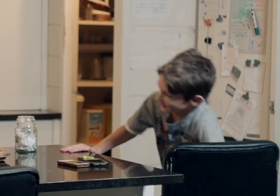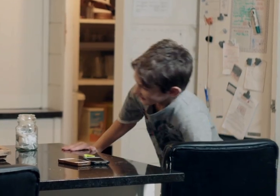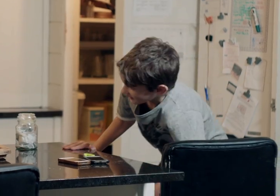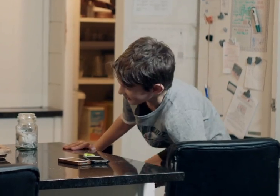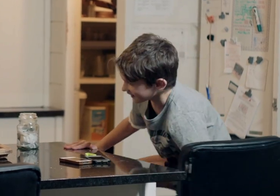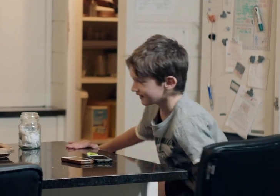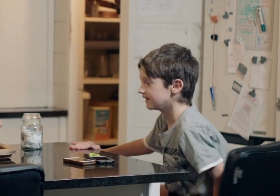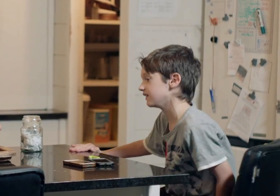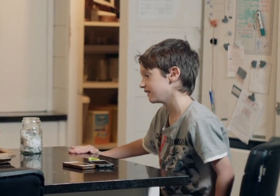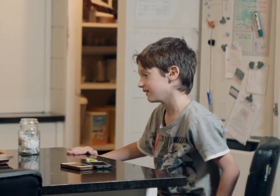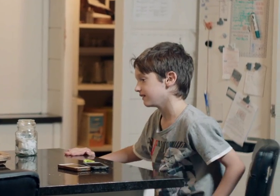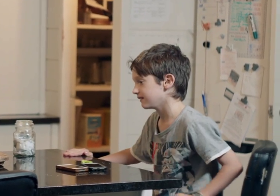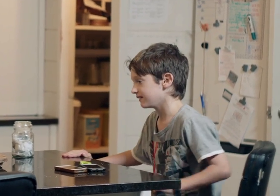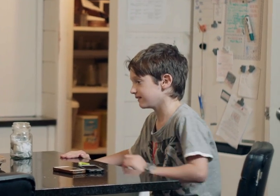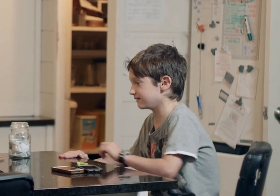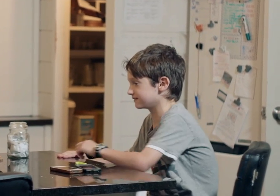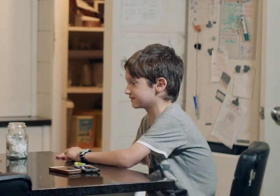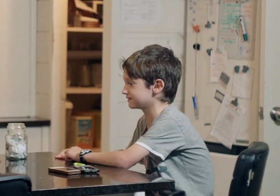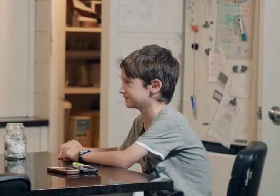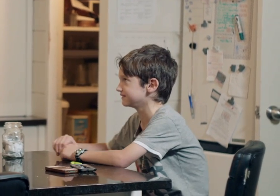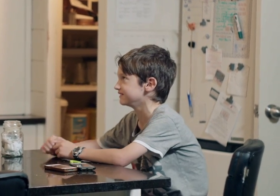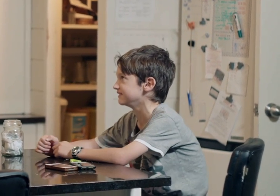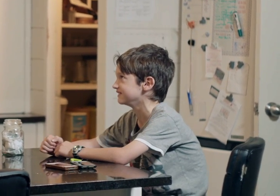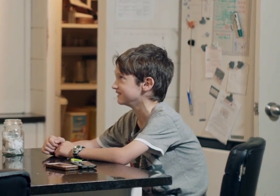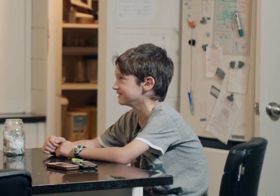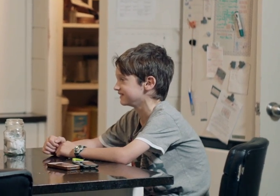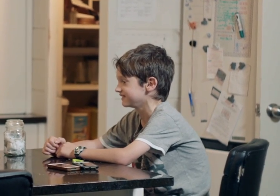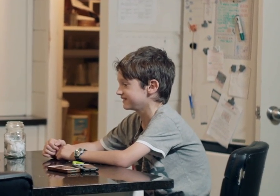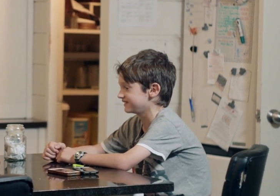Can you imagine what it would be like to learn your young child has hearing loss?